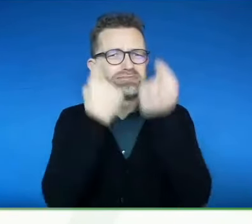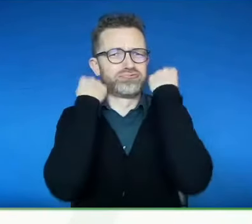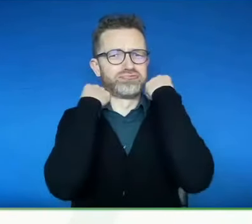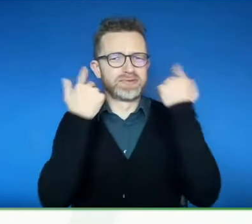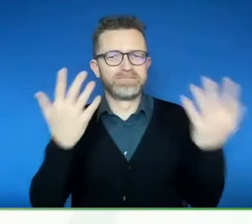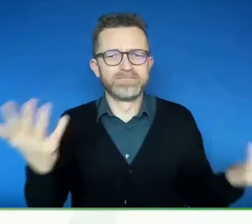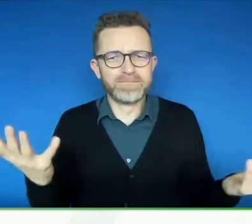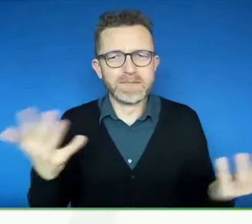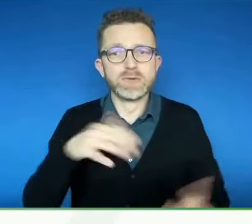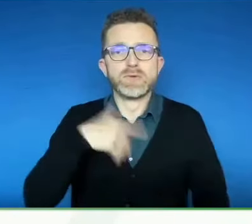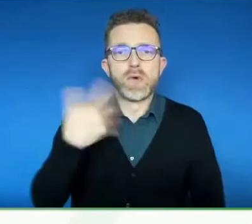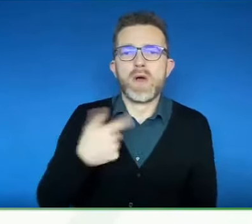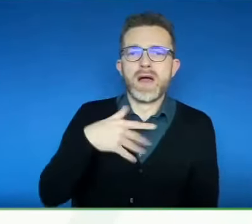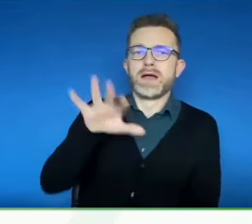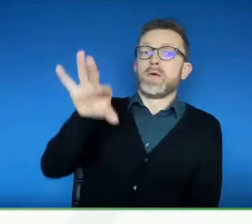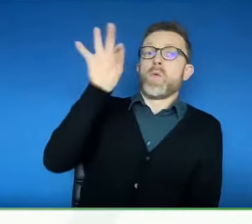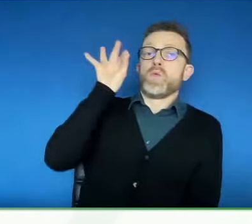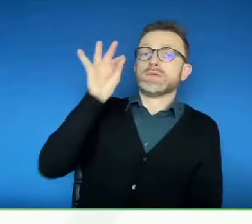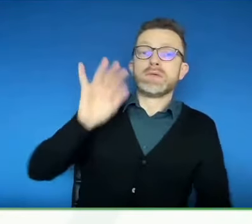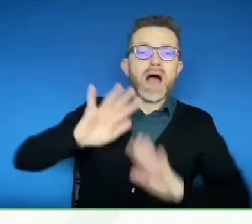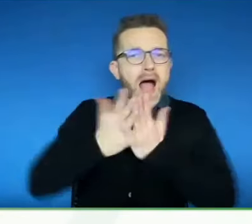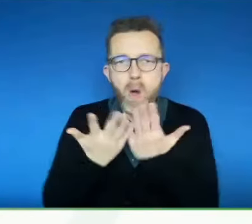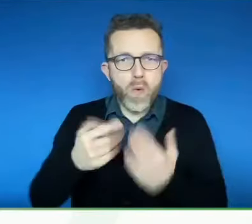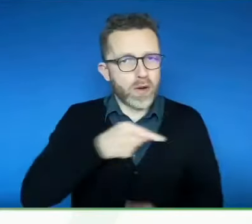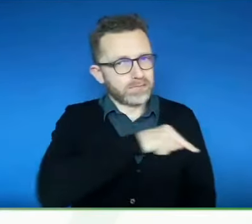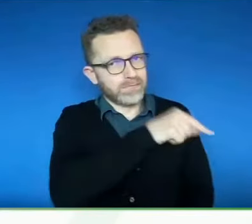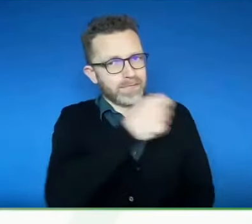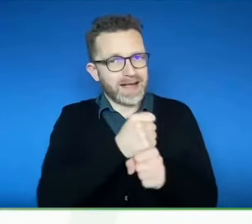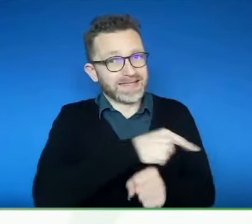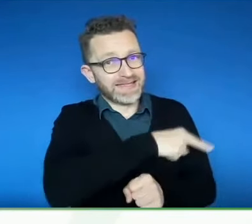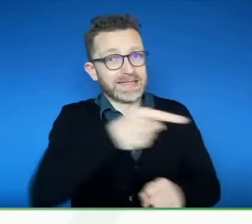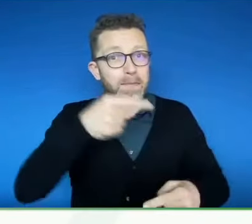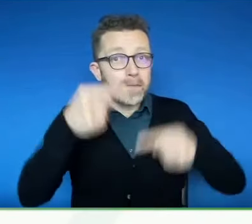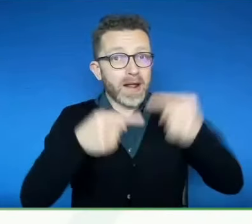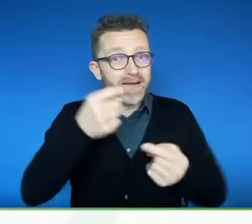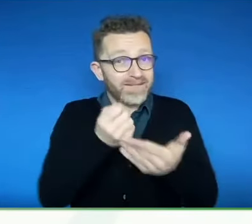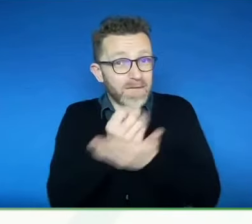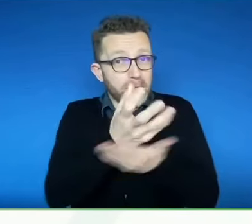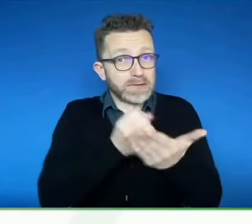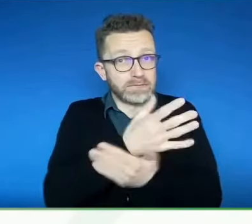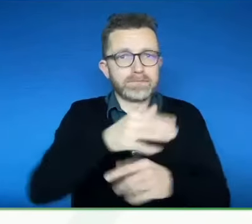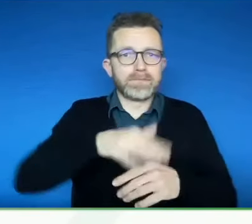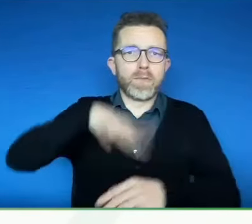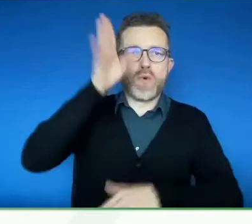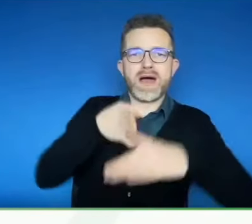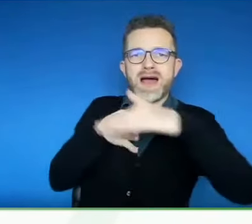within the federal state and I would now give the word to my